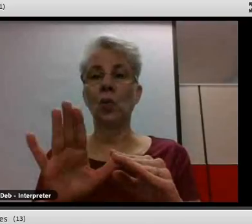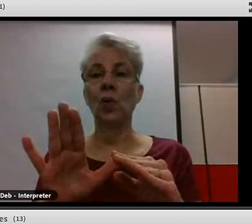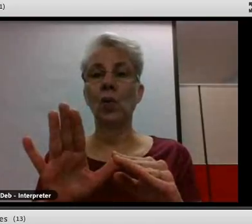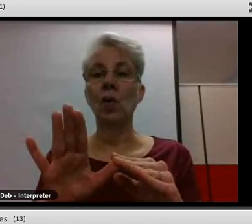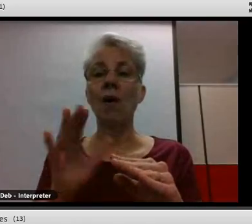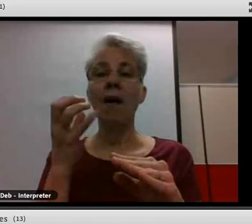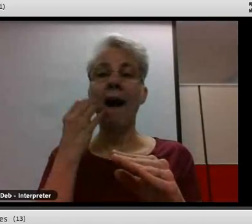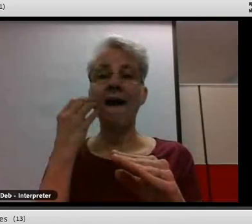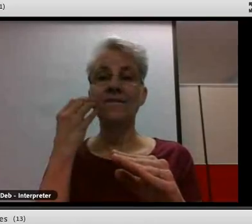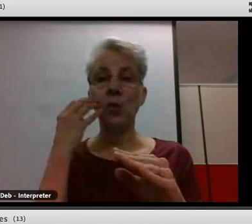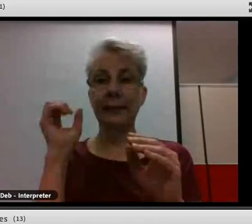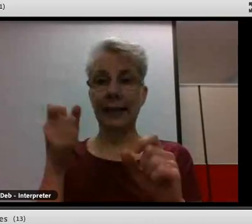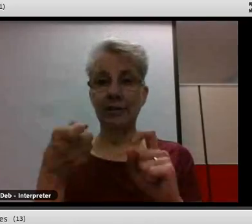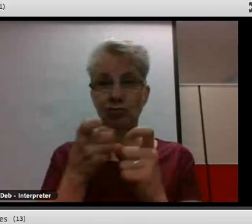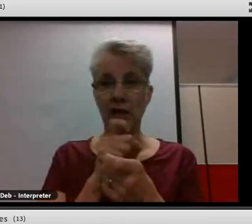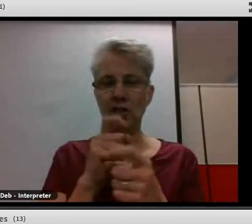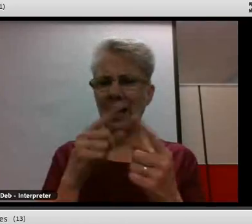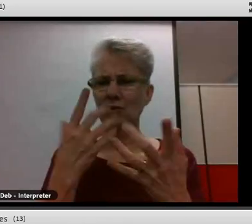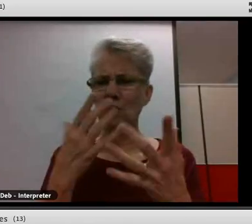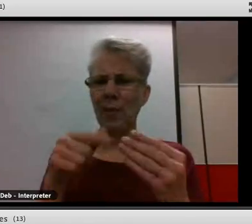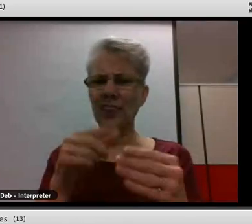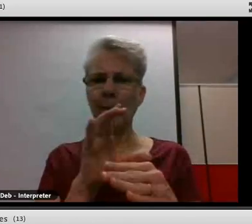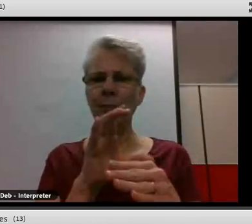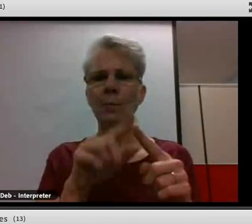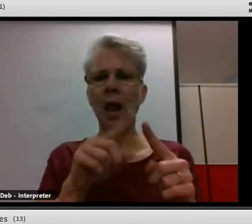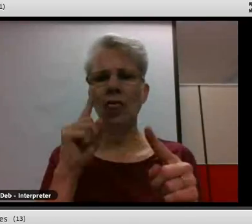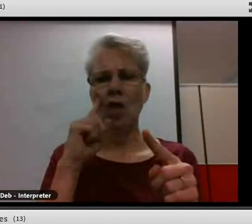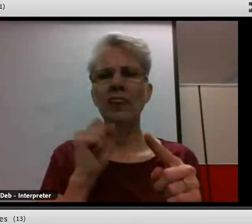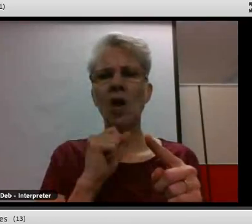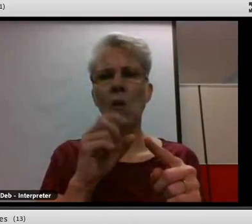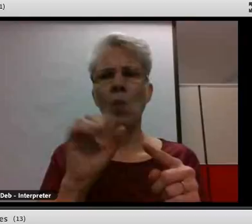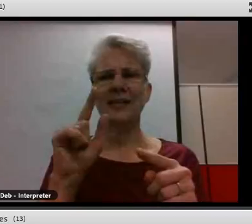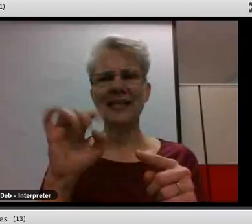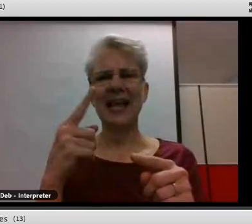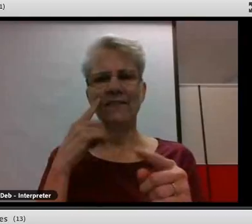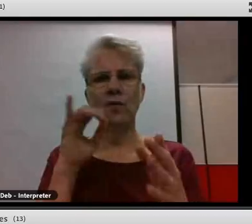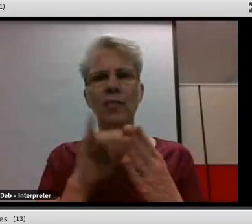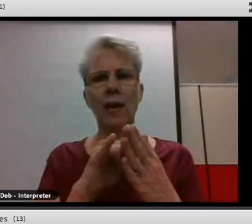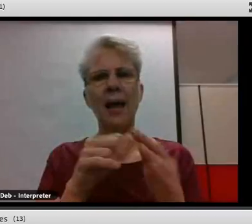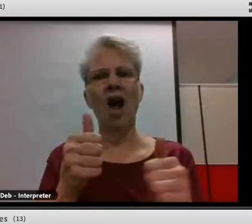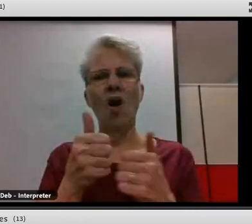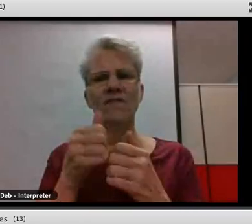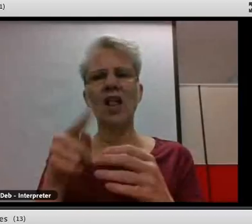and we'll talk a little bit more about -- They talk about perceivable,